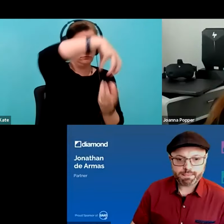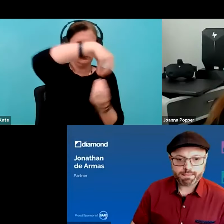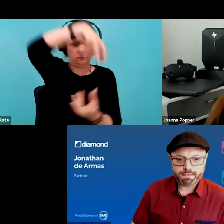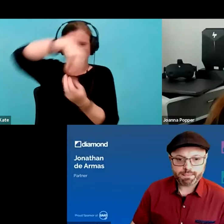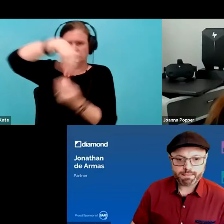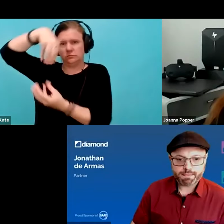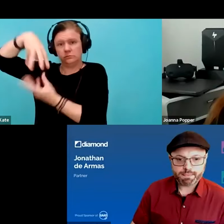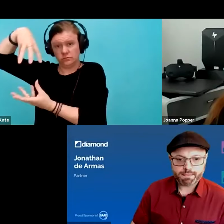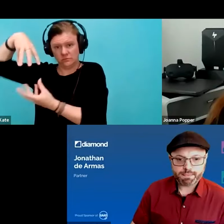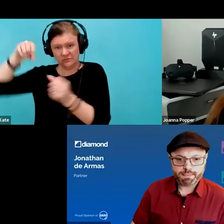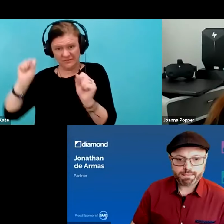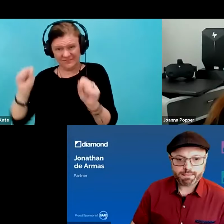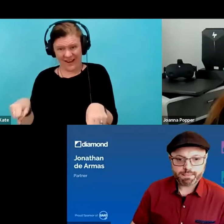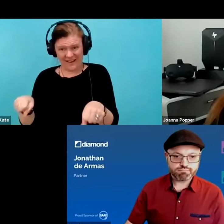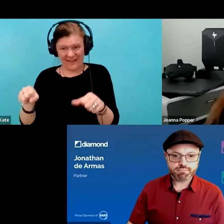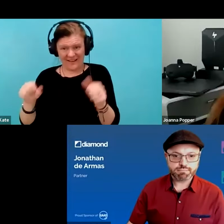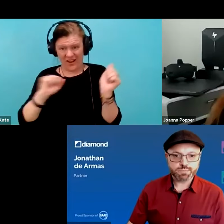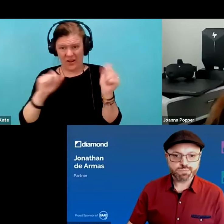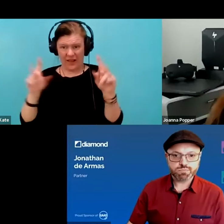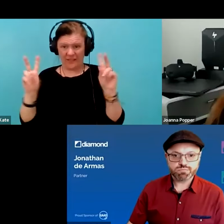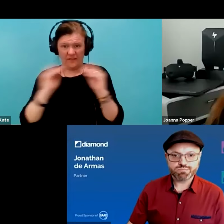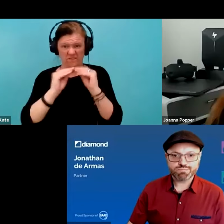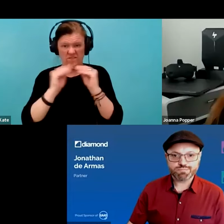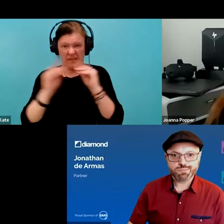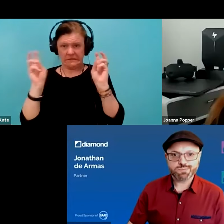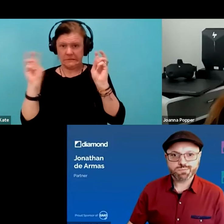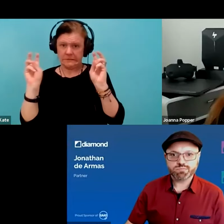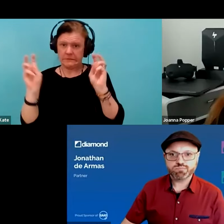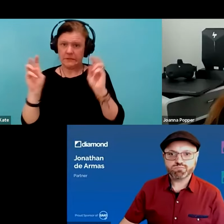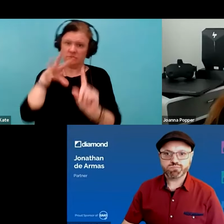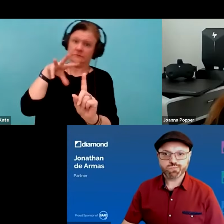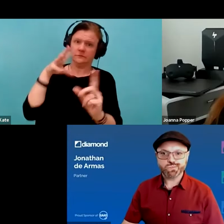and then do it. Chadwick Turner: fix it in post. Can you speak to that a bit. I'm sure that